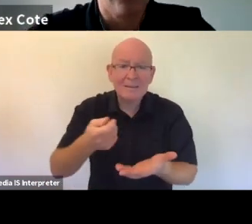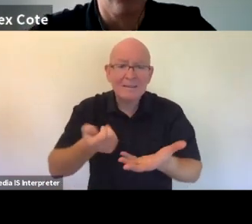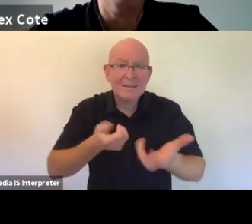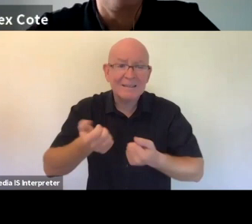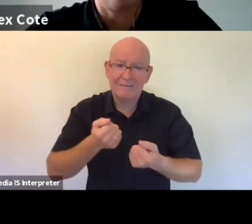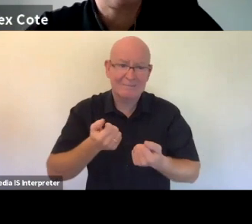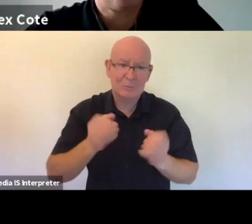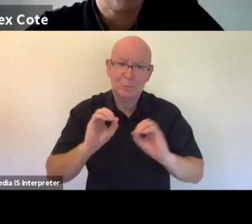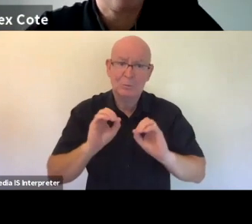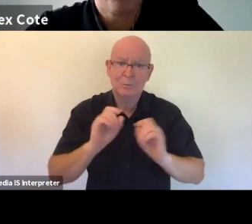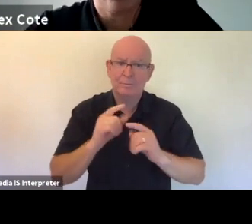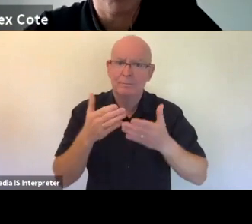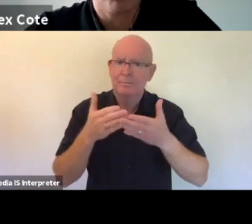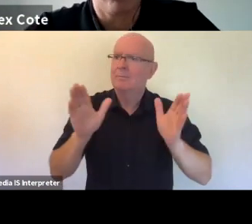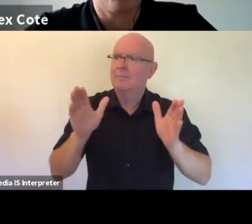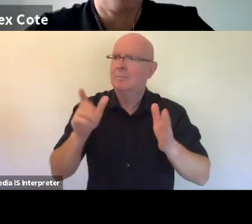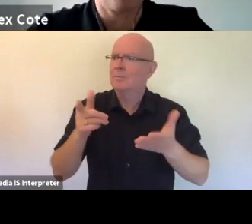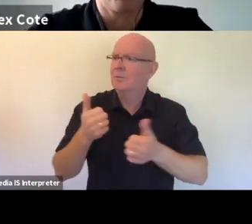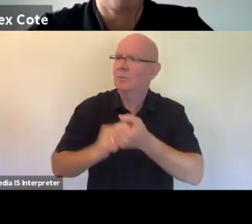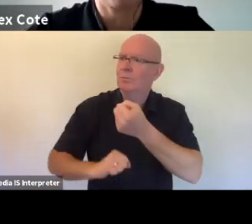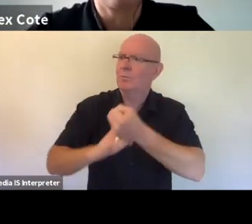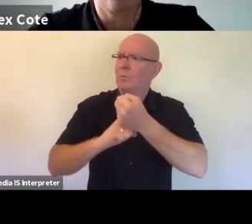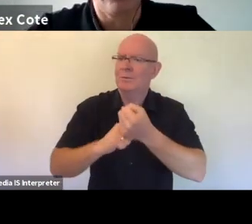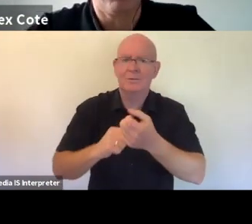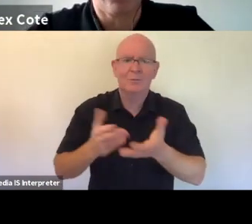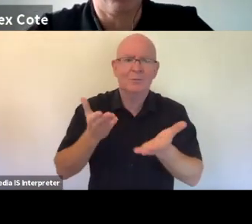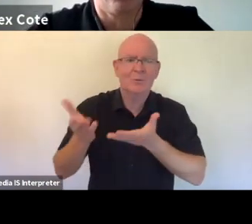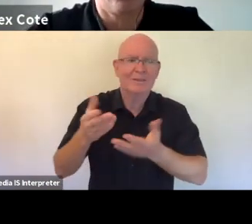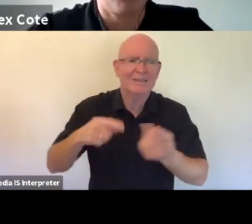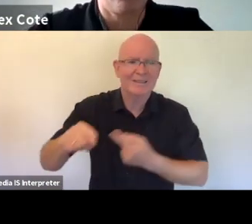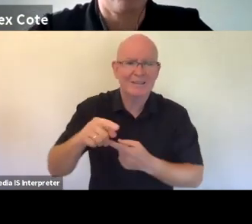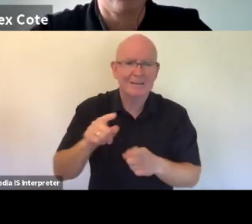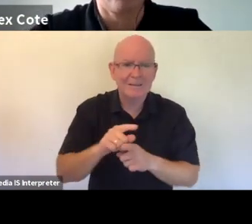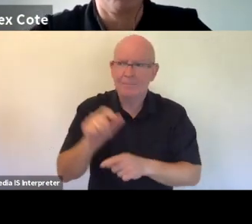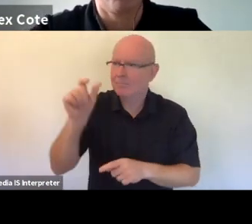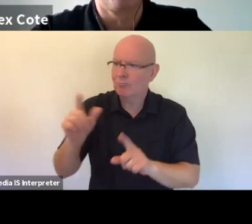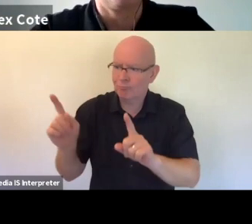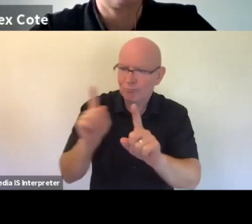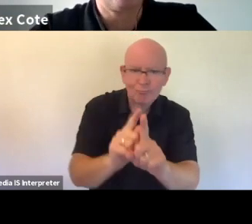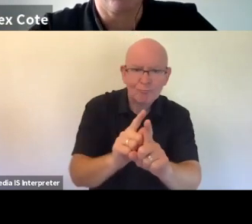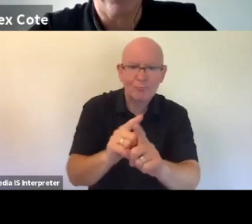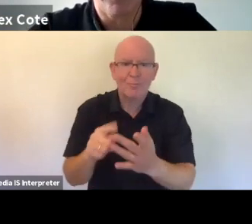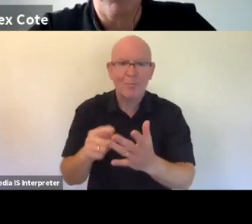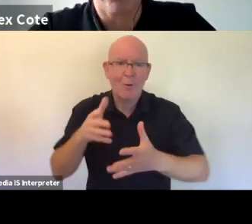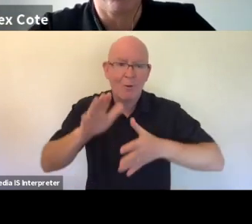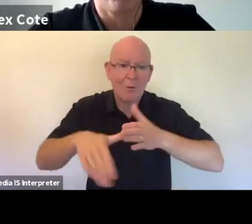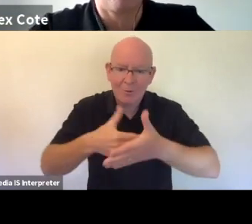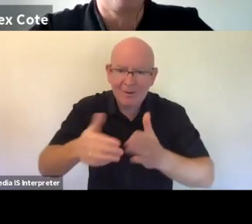So, I’m sharing that economic recovery programmes are inclusive of persons with disabilities and their families. This is a very important element.